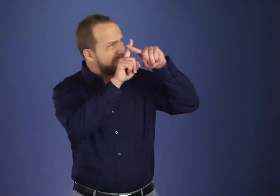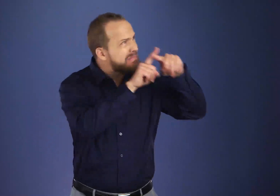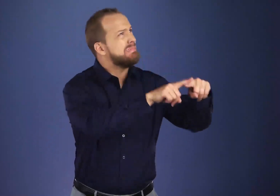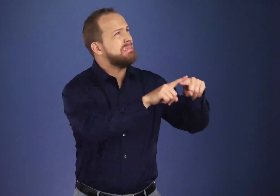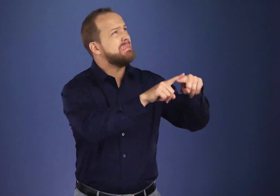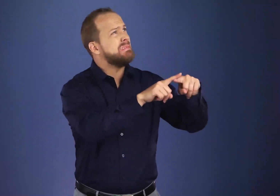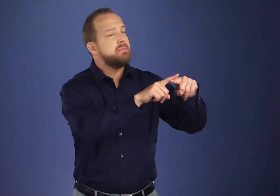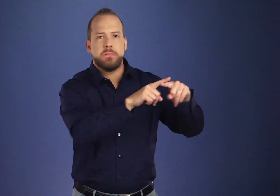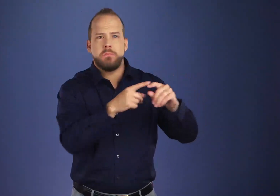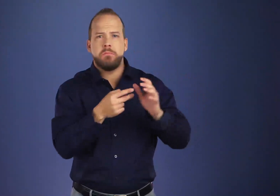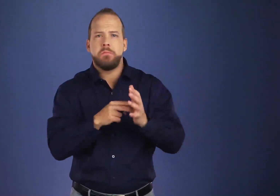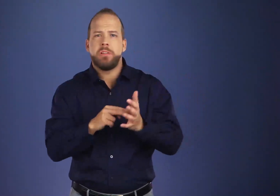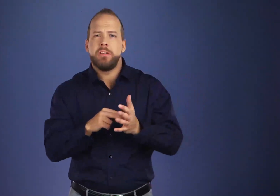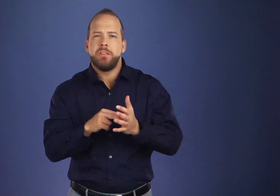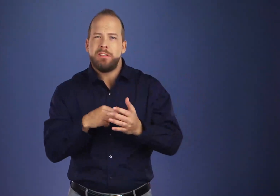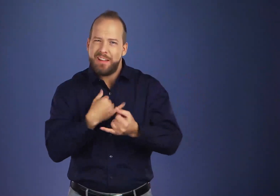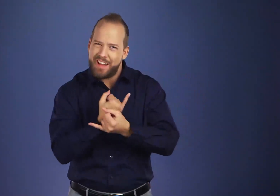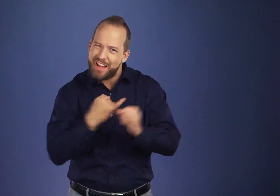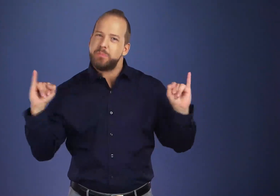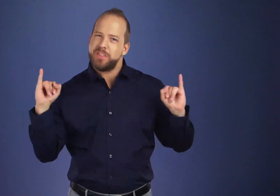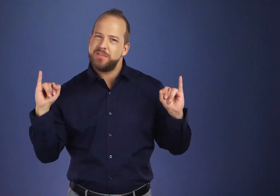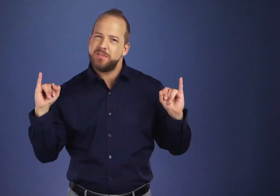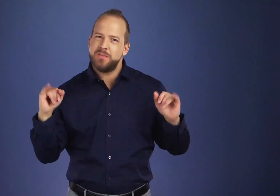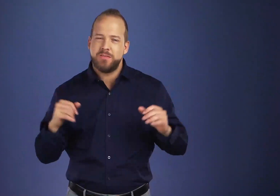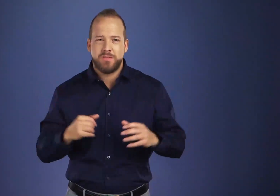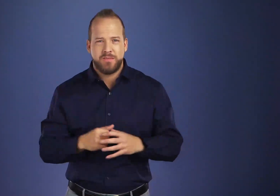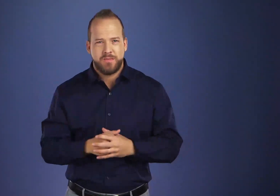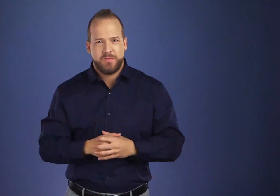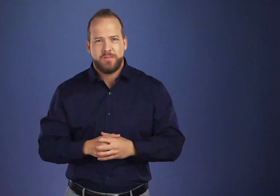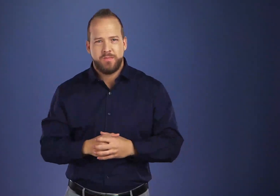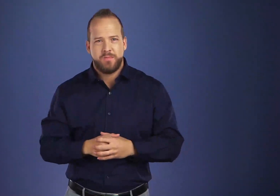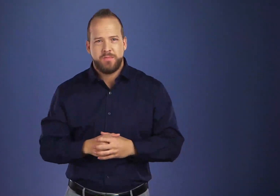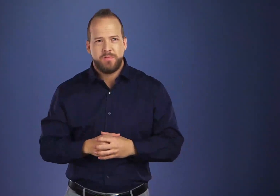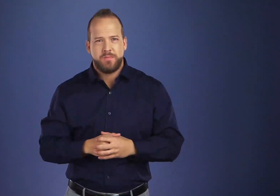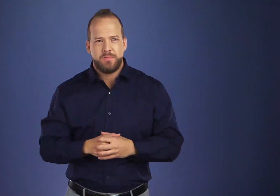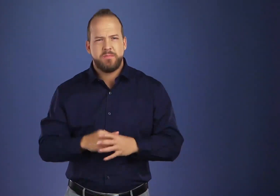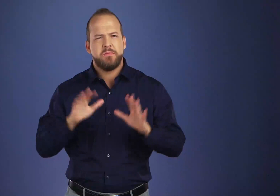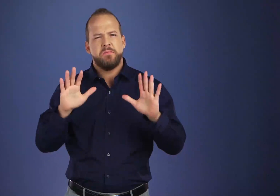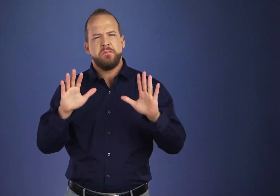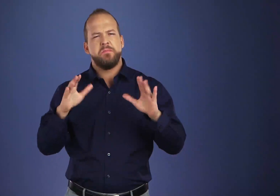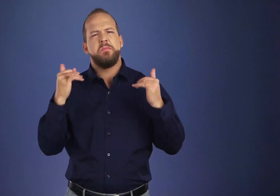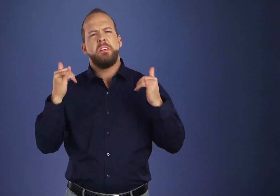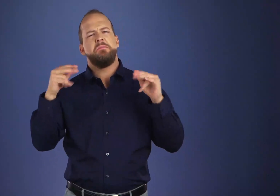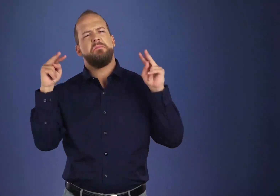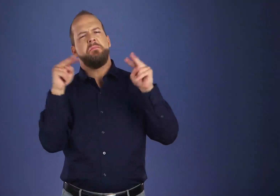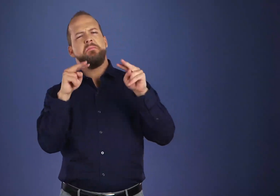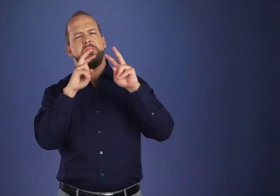the more independent we actually are. Therefore dependence, as A.A. practices it,